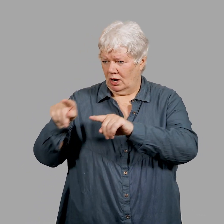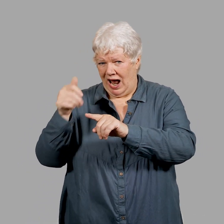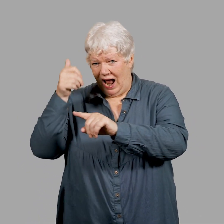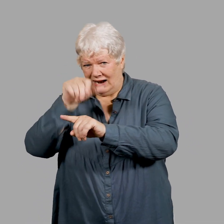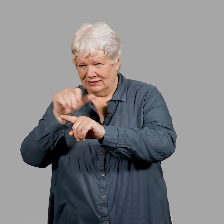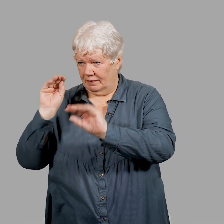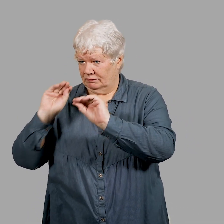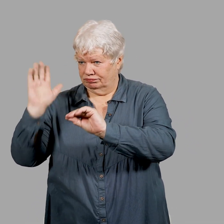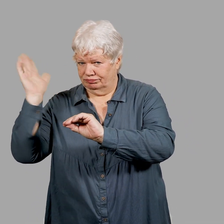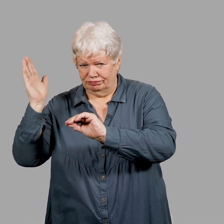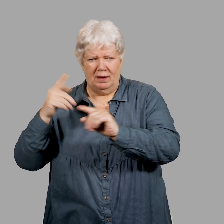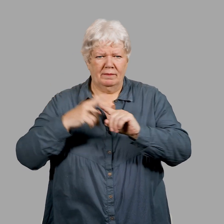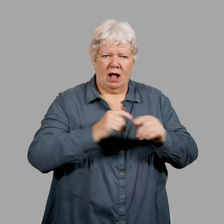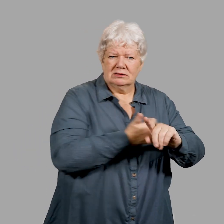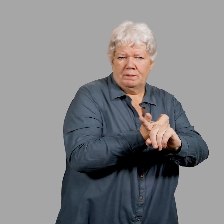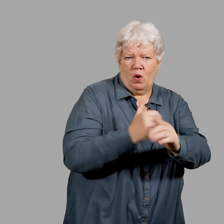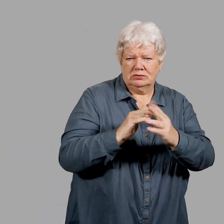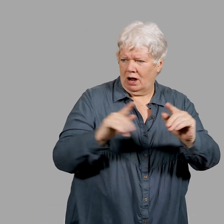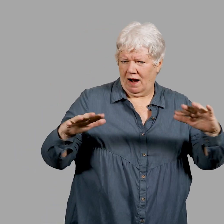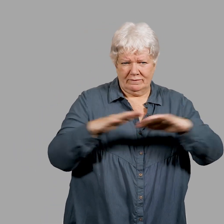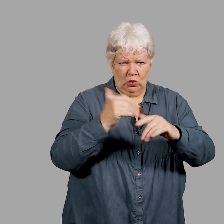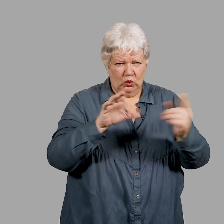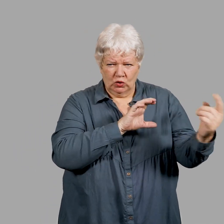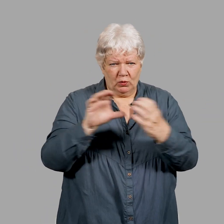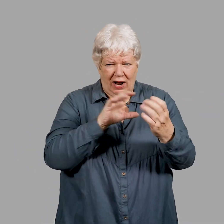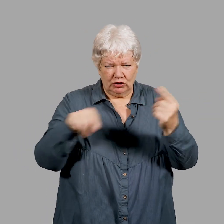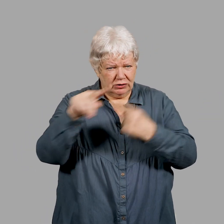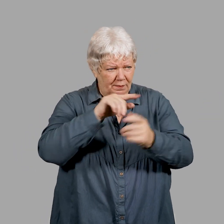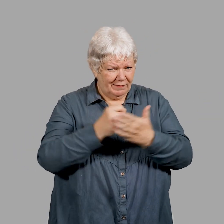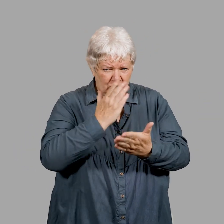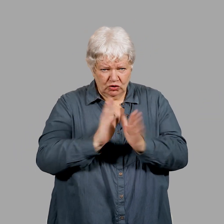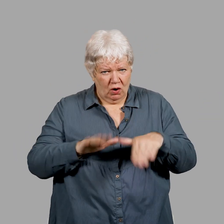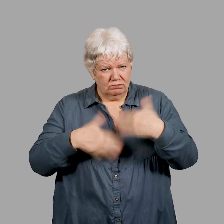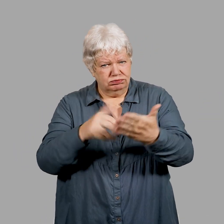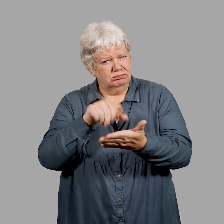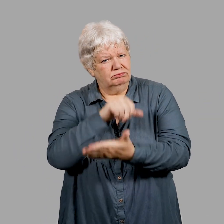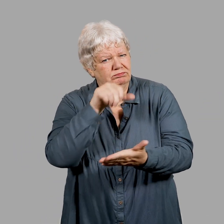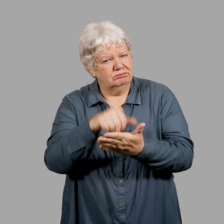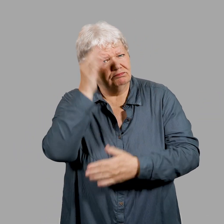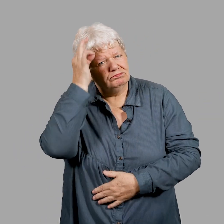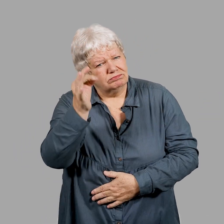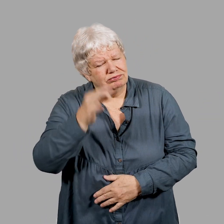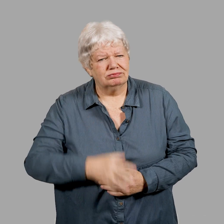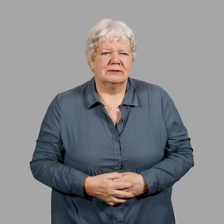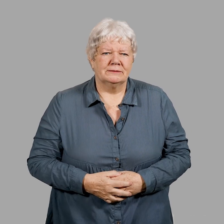of academic and support staff to get it right.